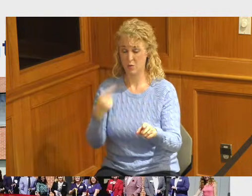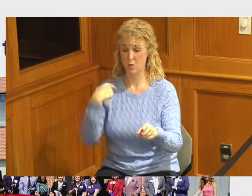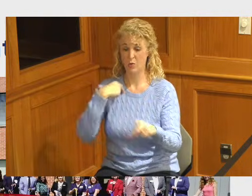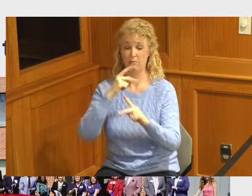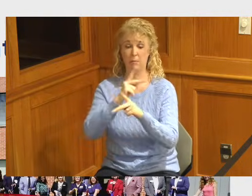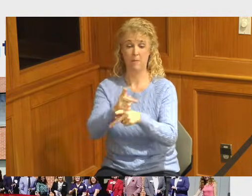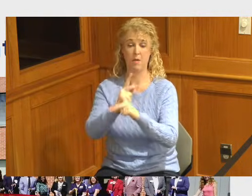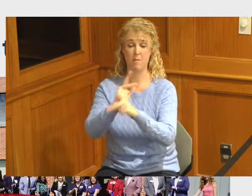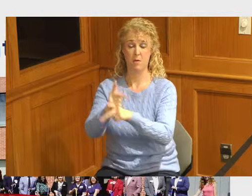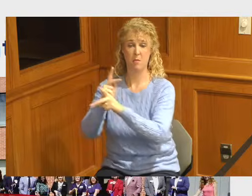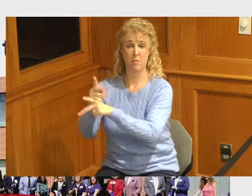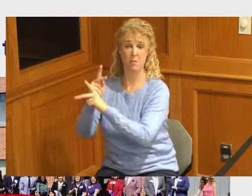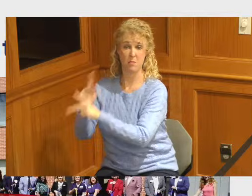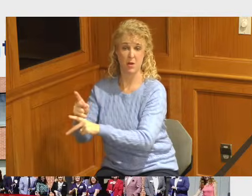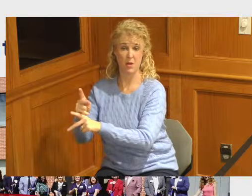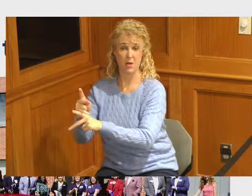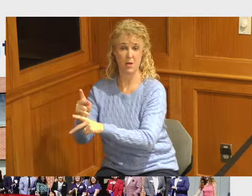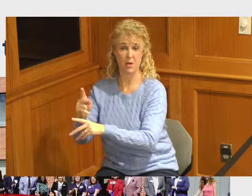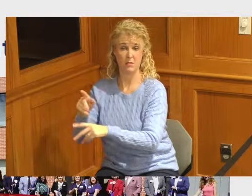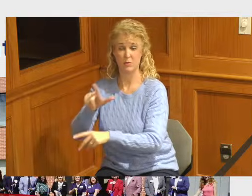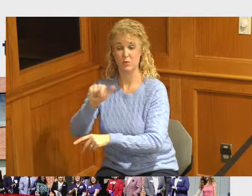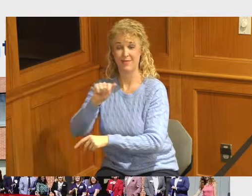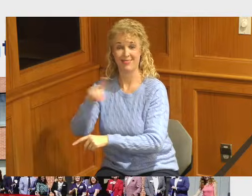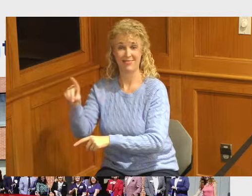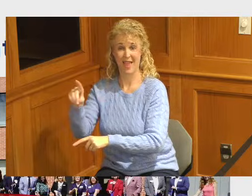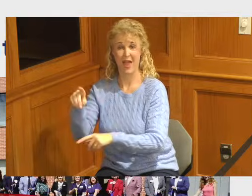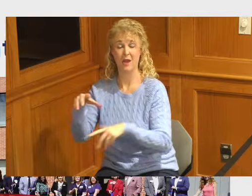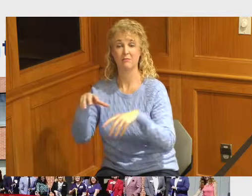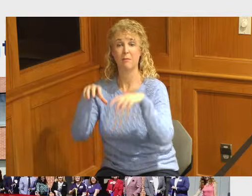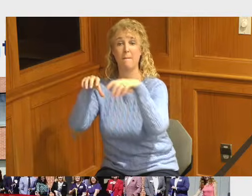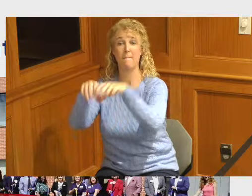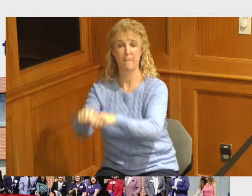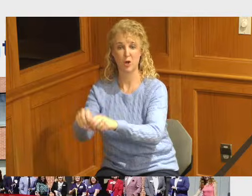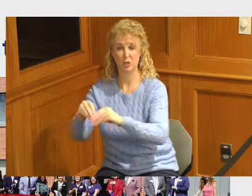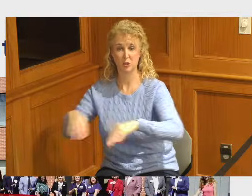earlier on to allow lad to go out and acquire the property to do the stuff they need to do at the